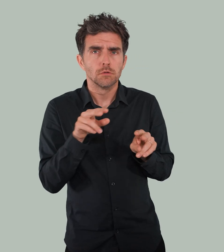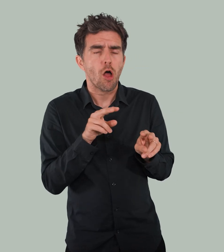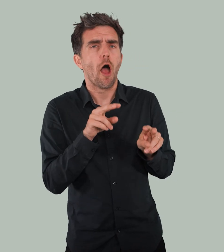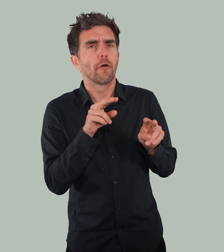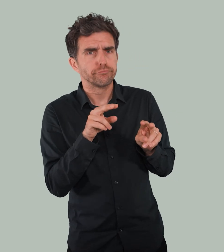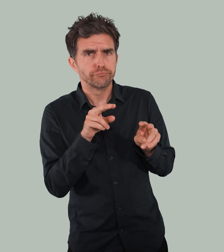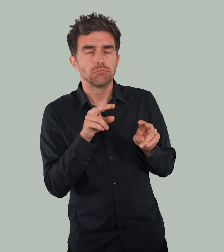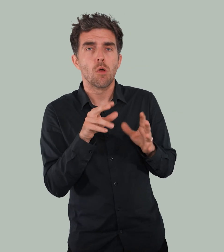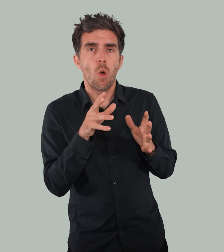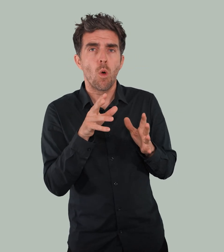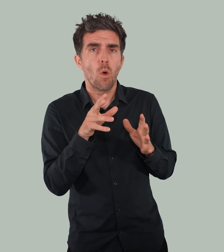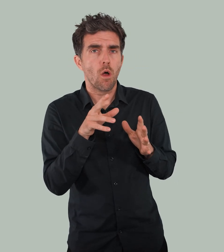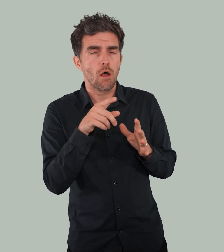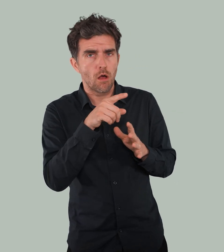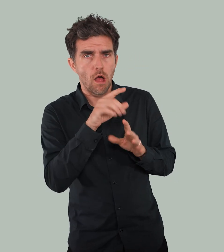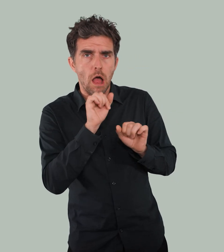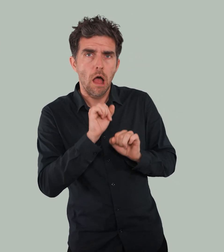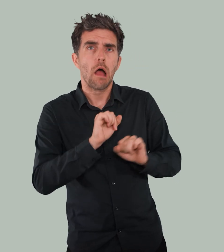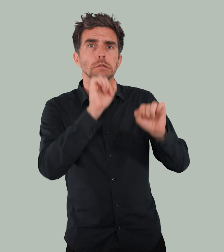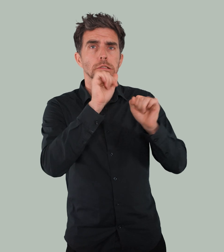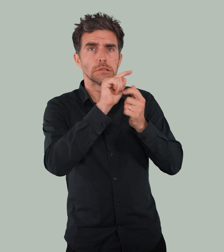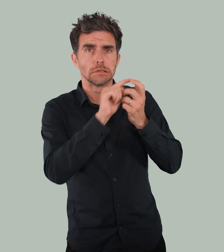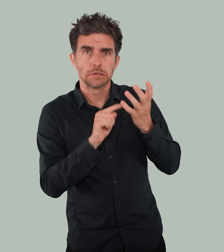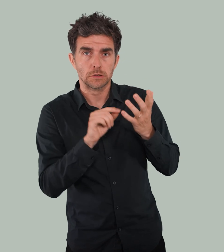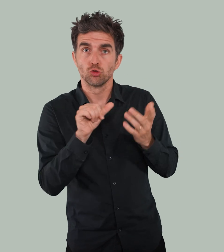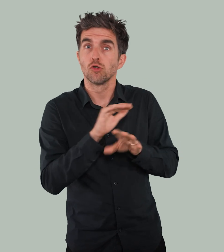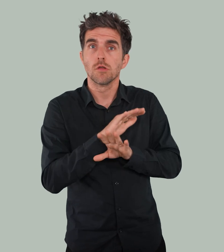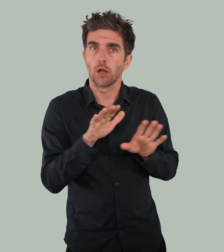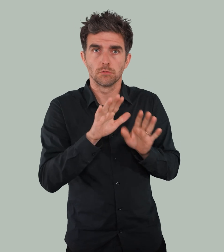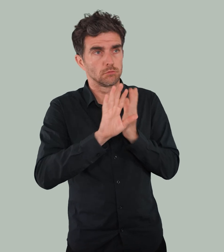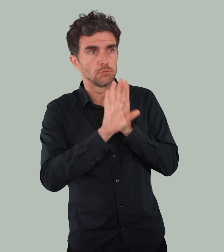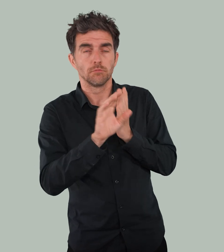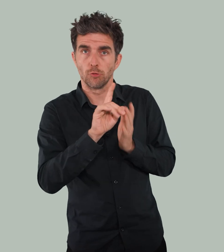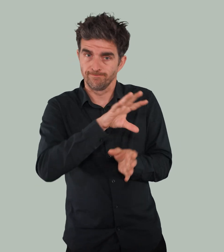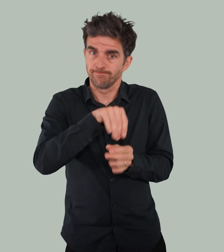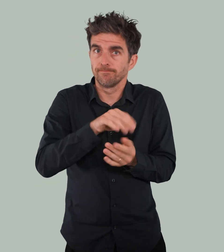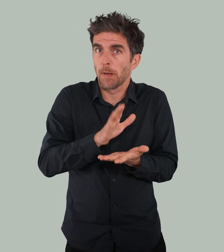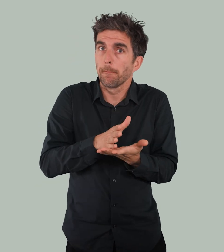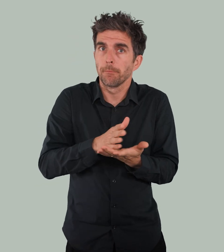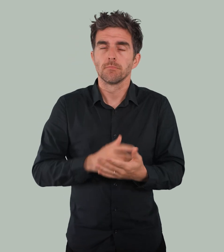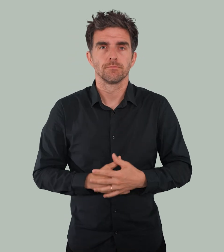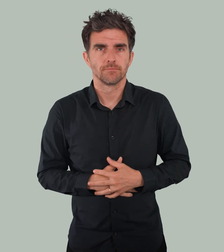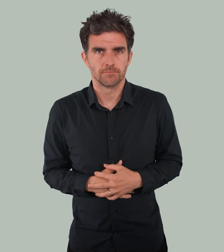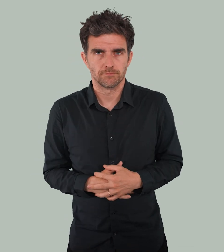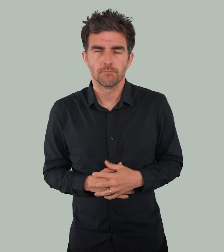not be viewed as discrete or mutually exclusive categories.